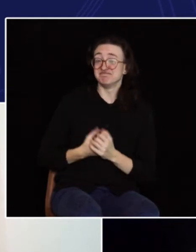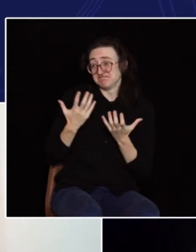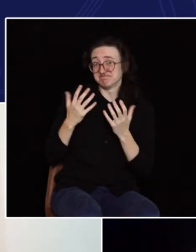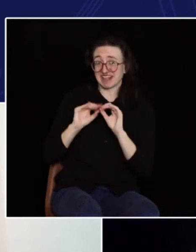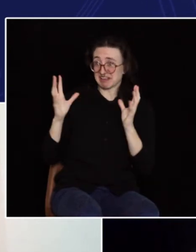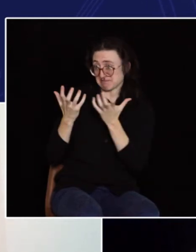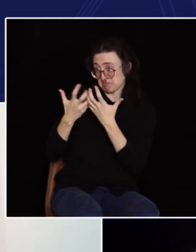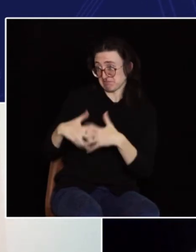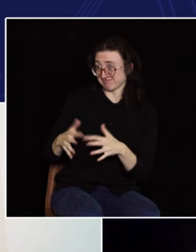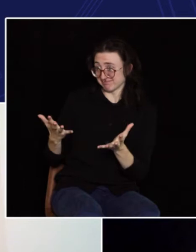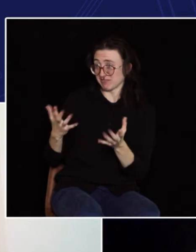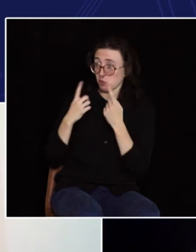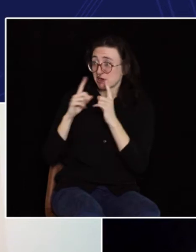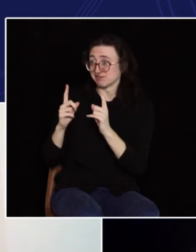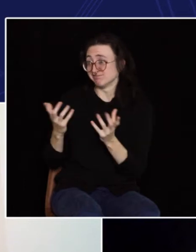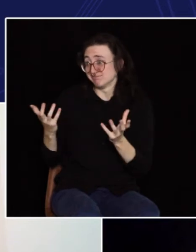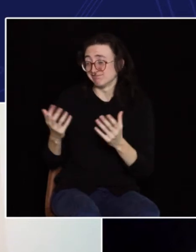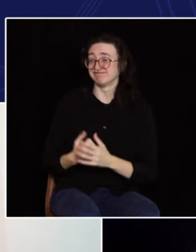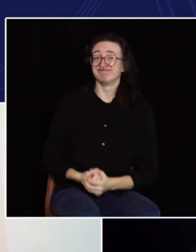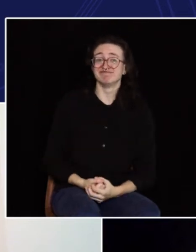It works -- it works out.